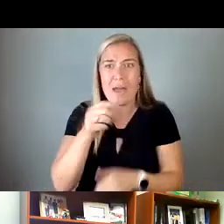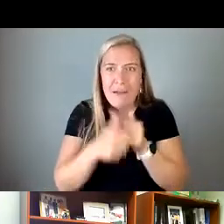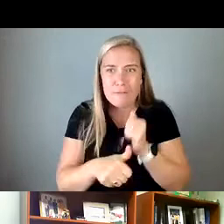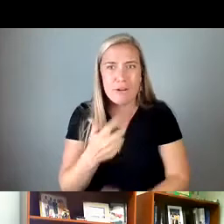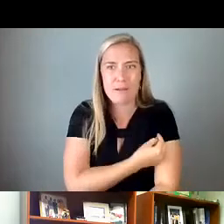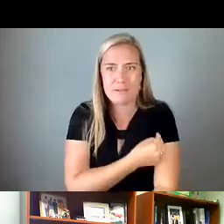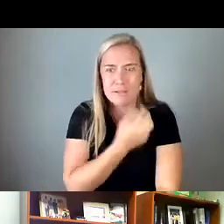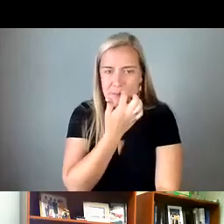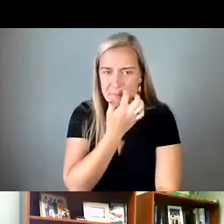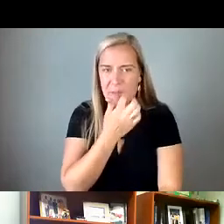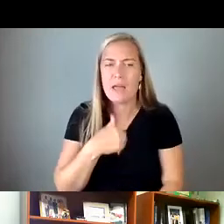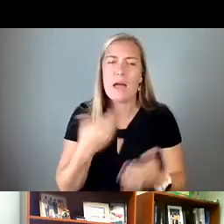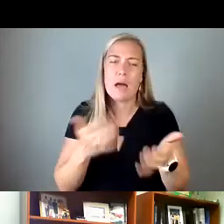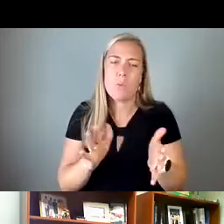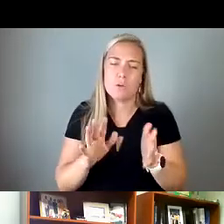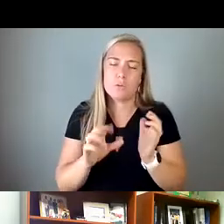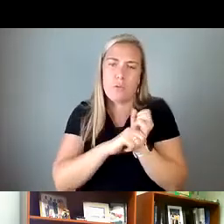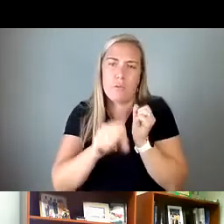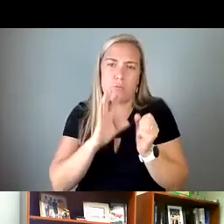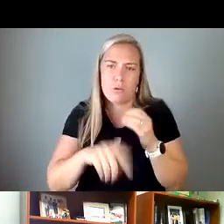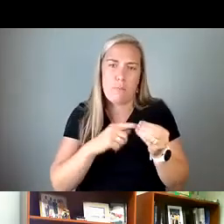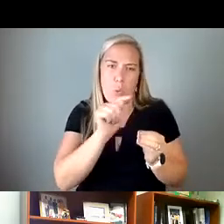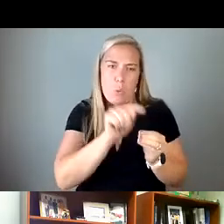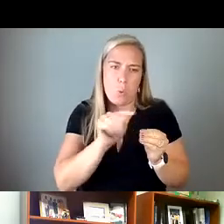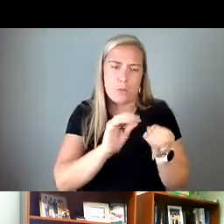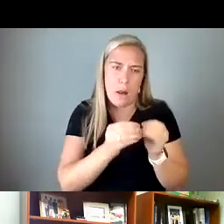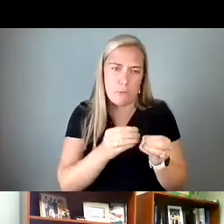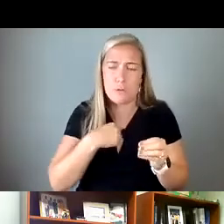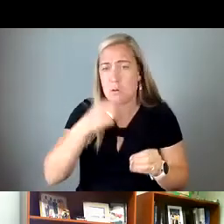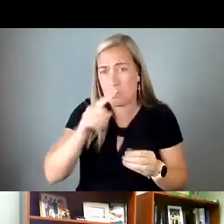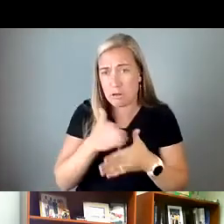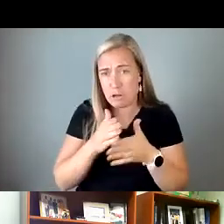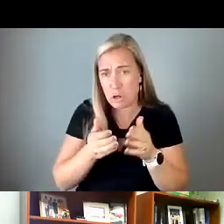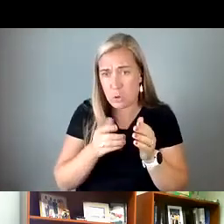too much time looking at these numbers. Which I'm happy to share with you some other time. What